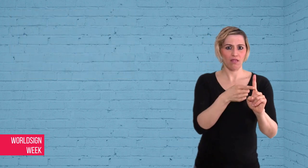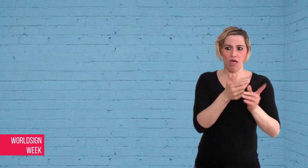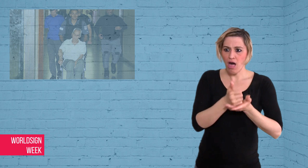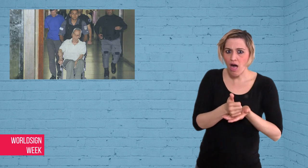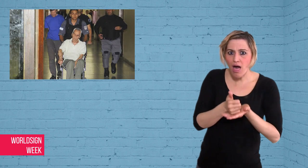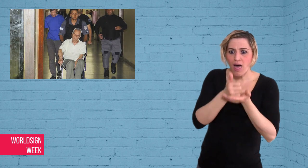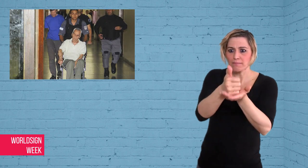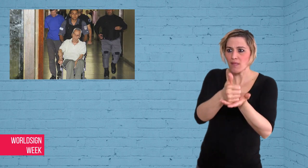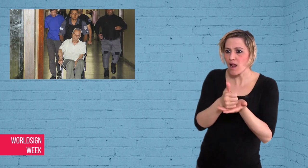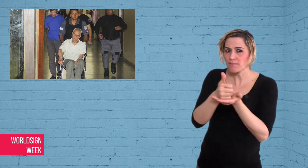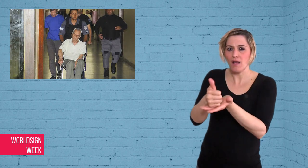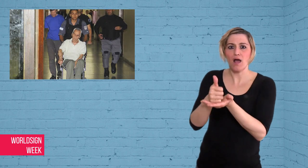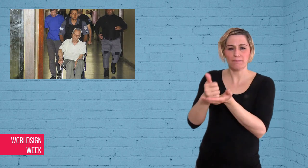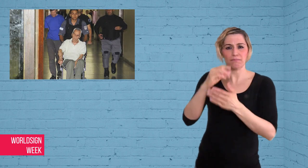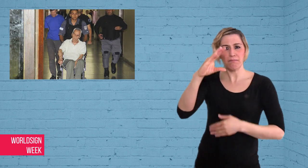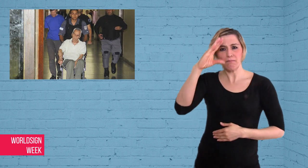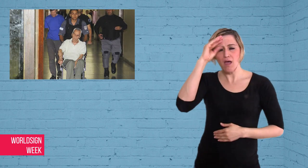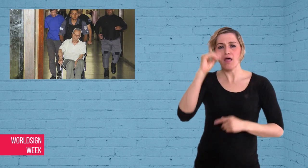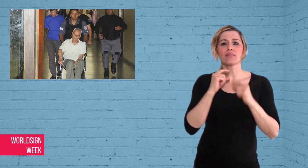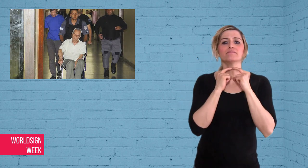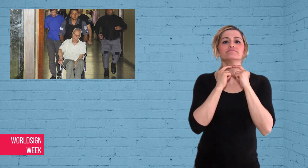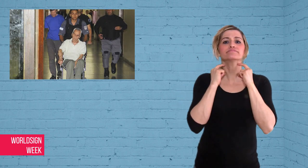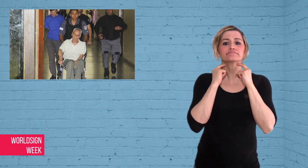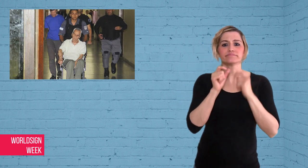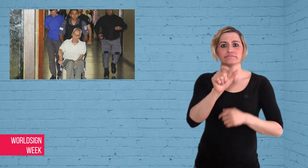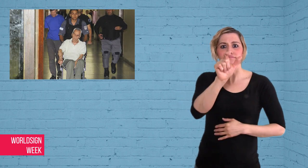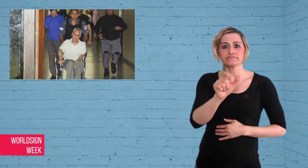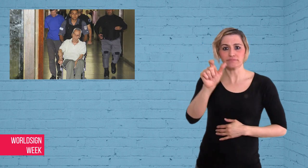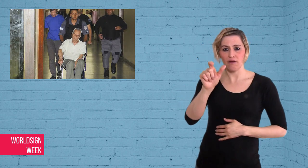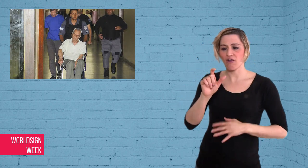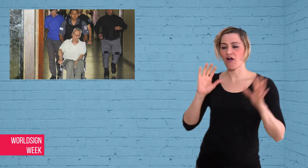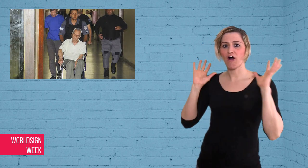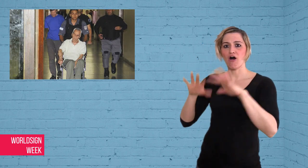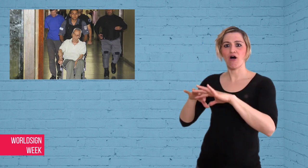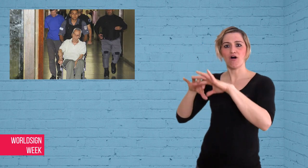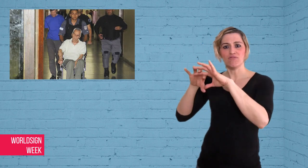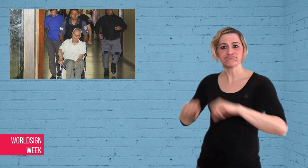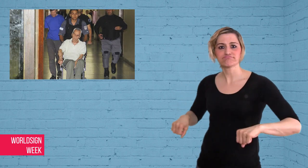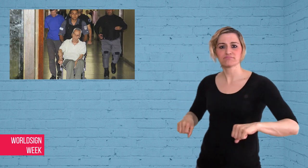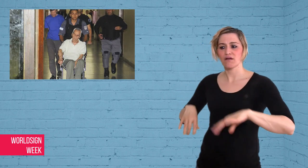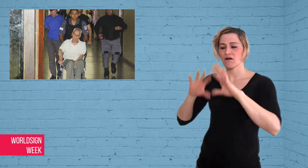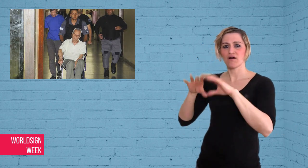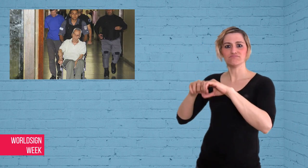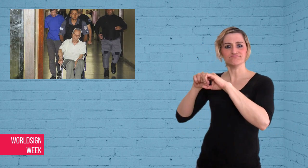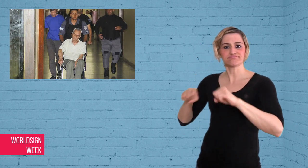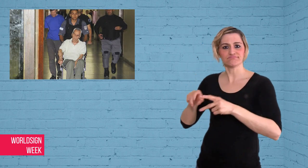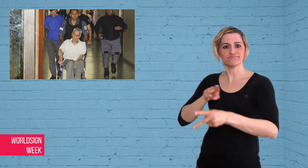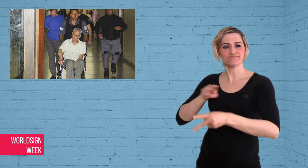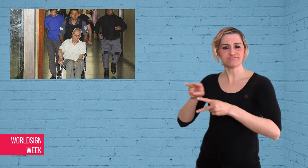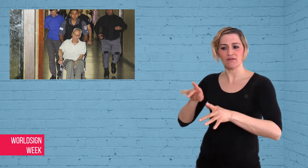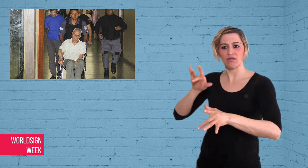property, even in their garden. Since